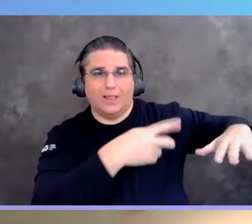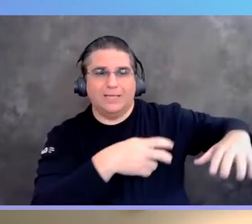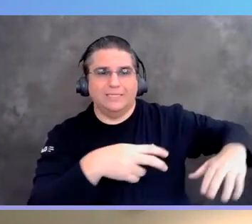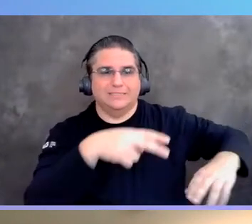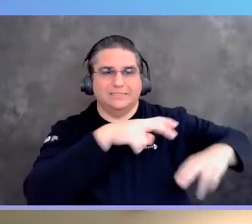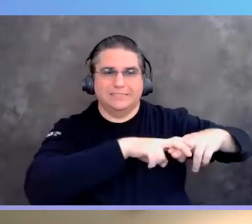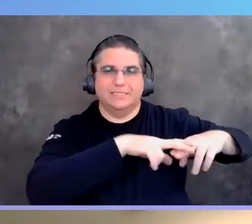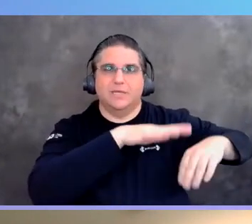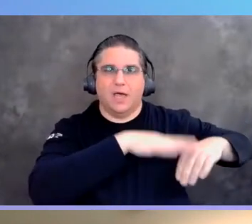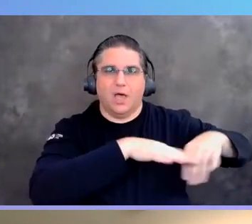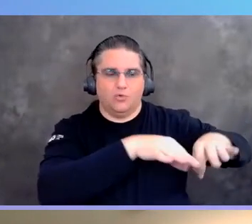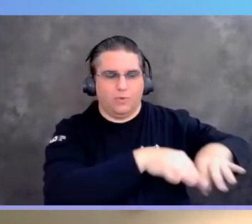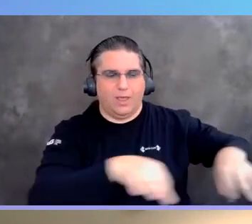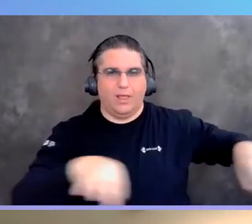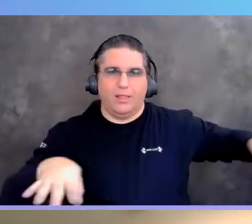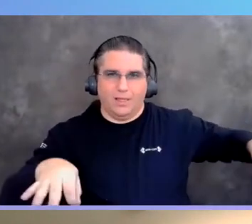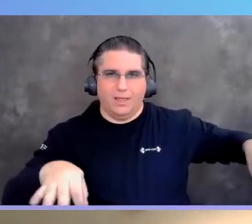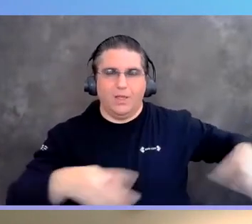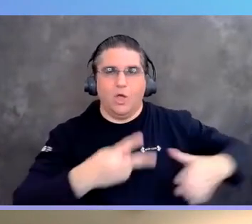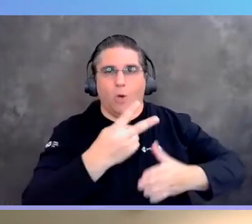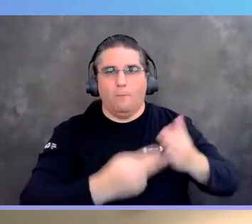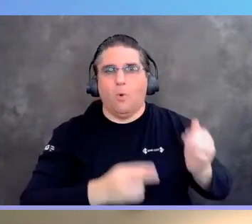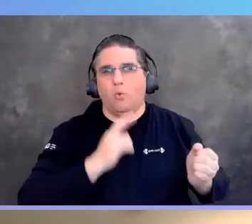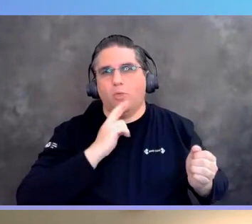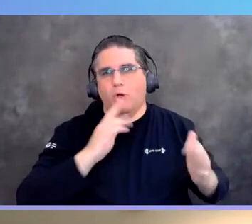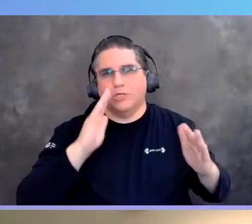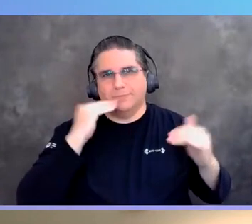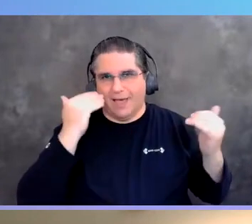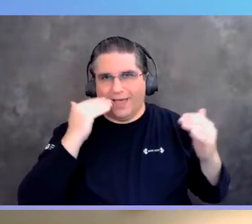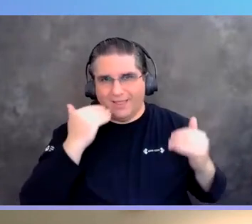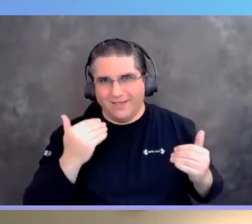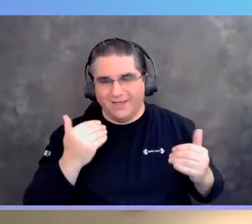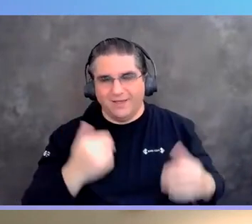railing. Both are smiling. Uh and then the image. And again,